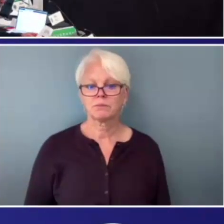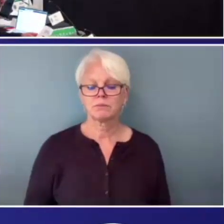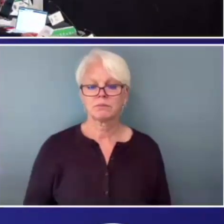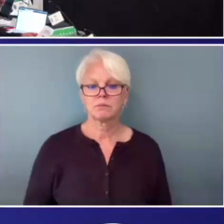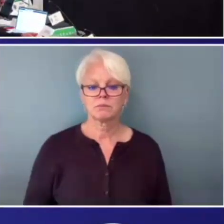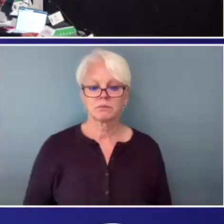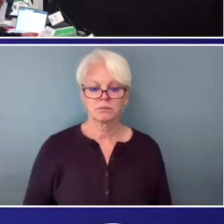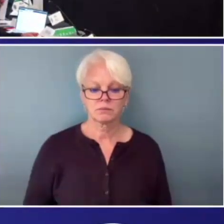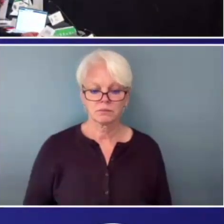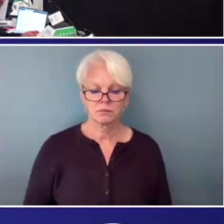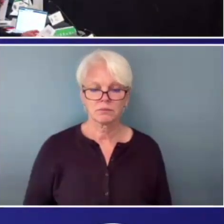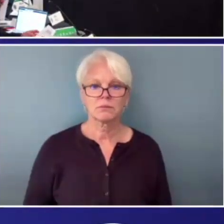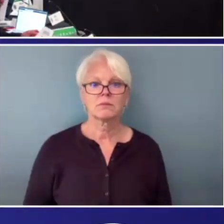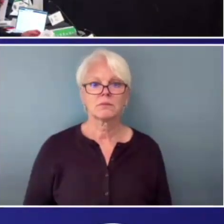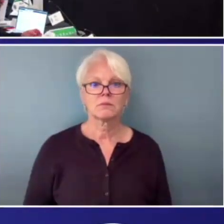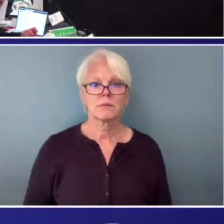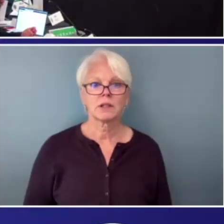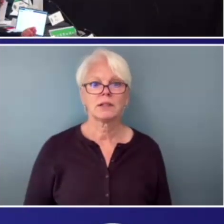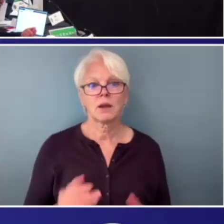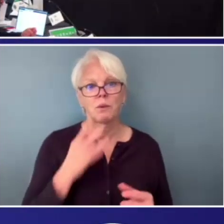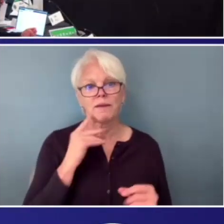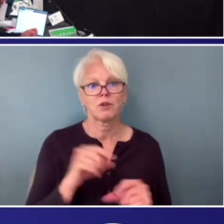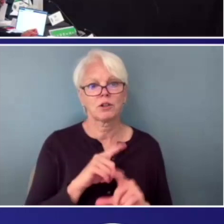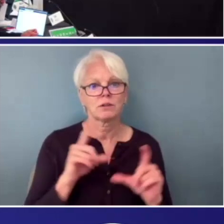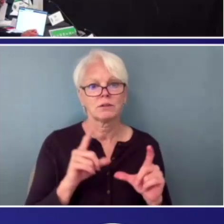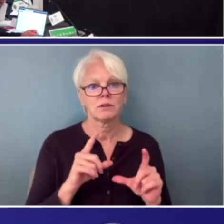I'll give her a second to get there. And all of you, if you need to.